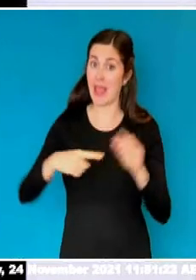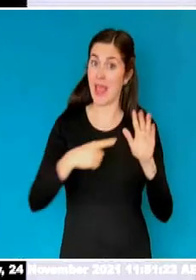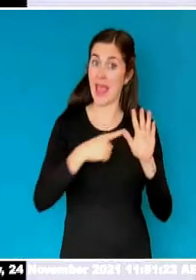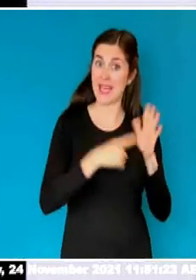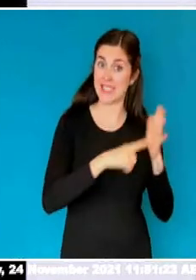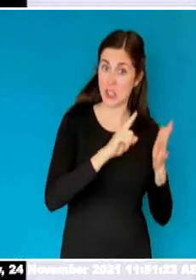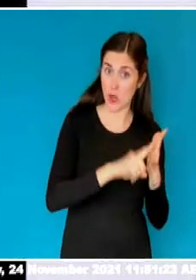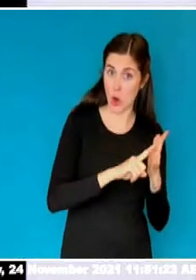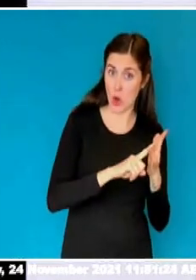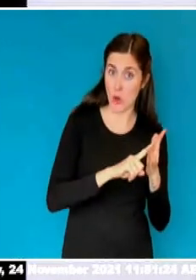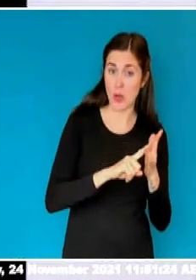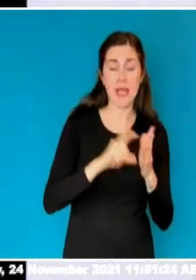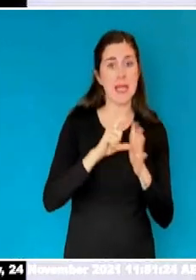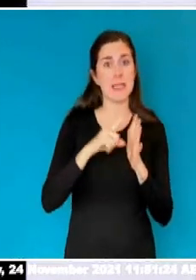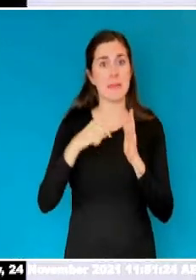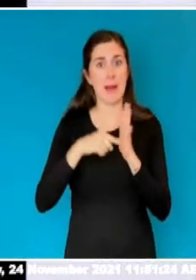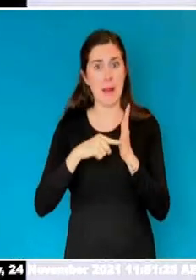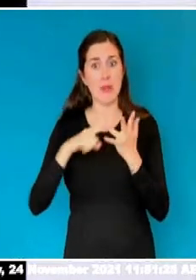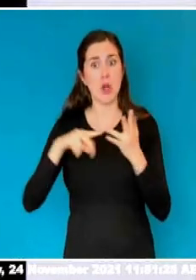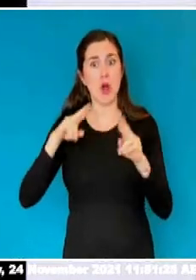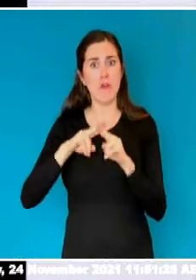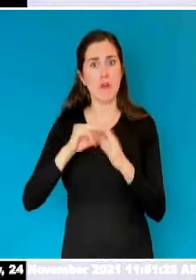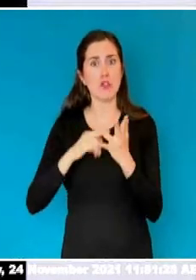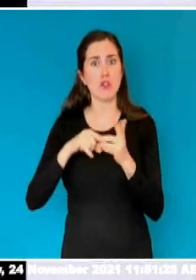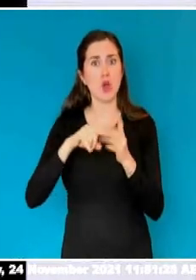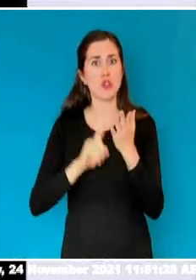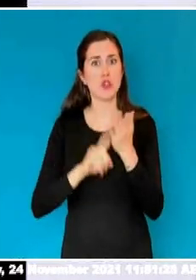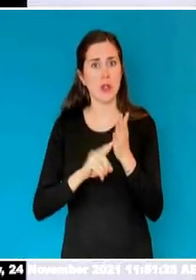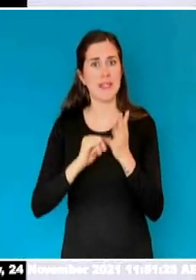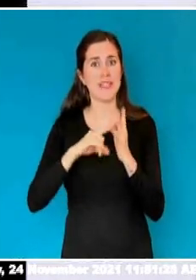Social Security and the National Disability Insurance Agency.